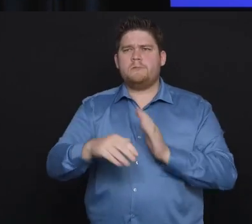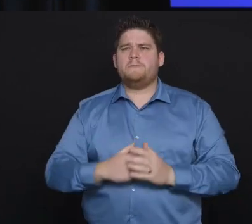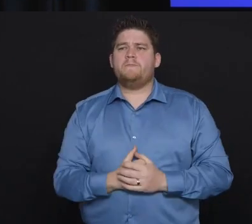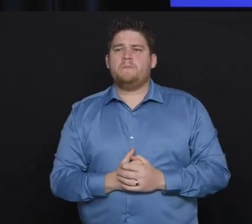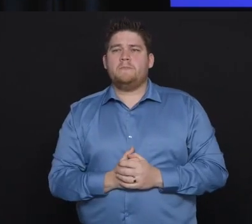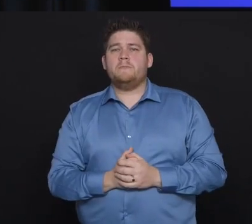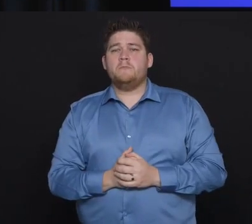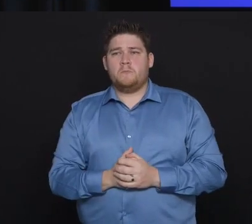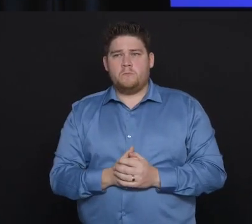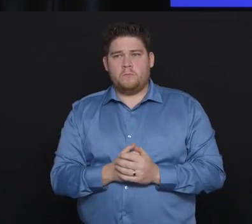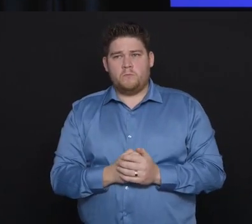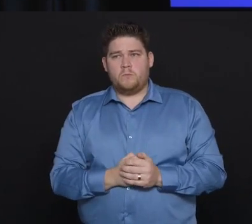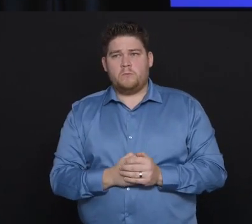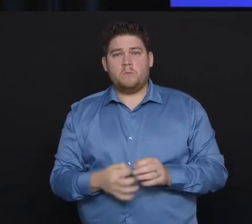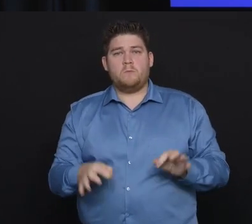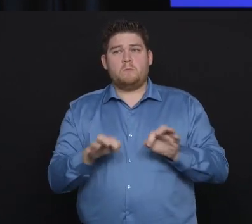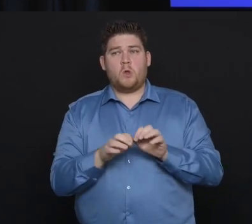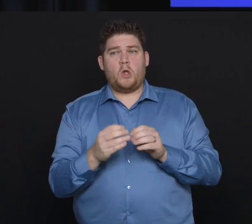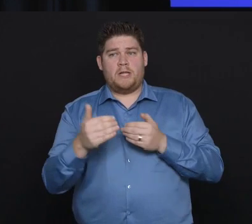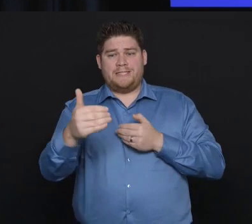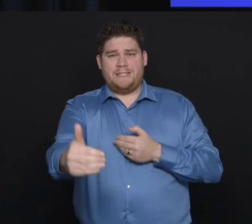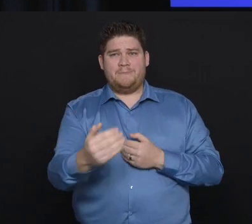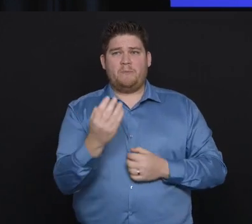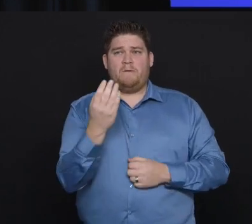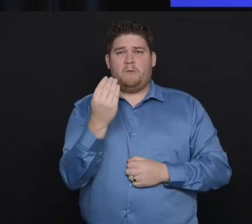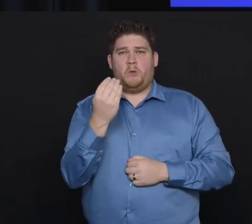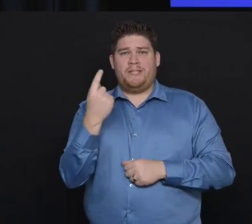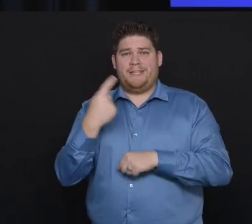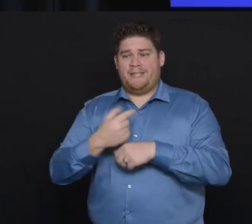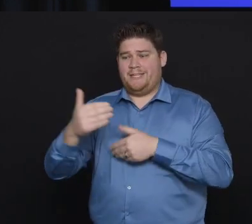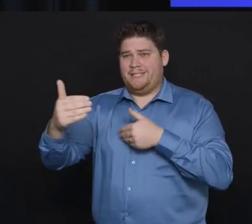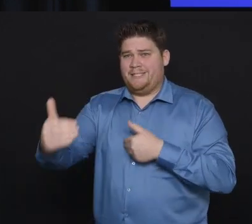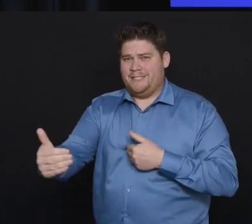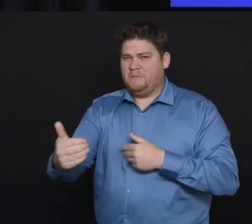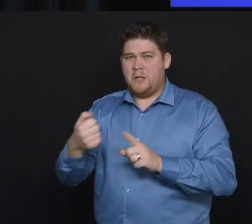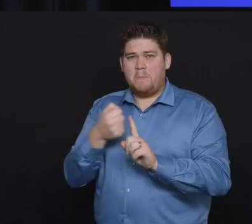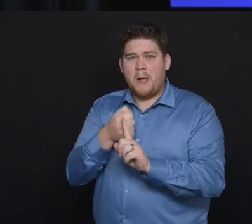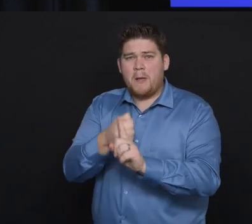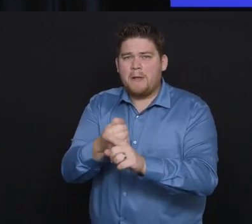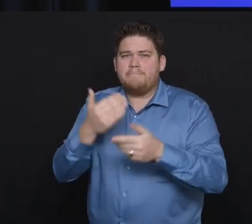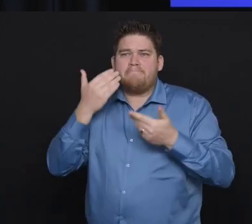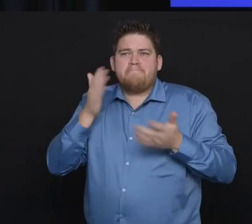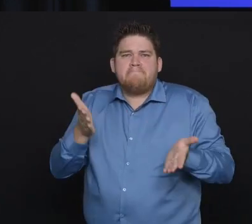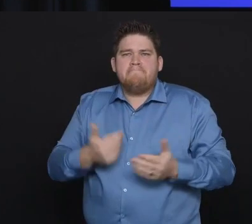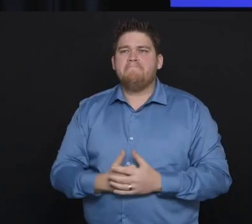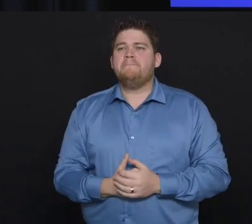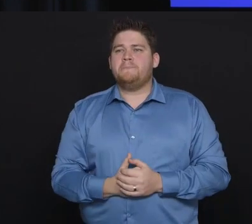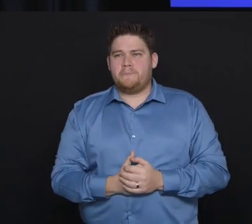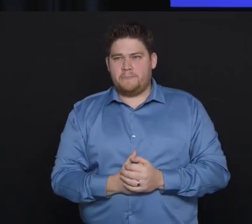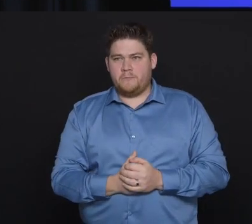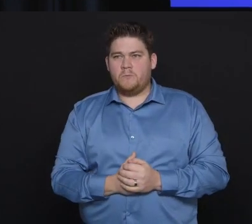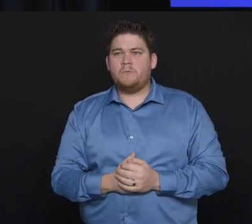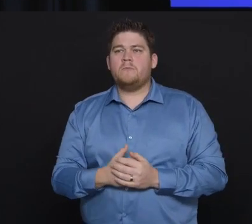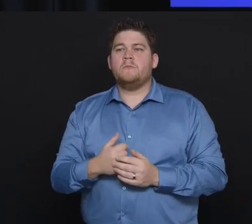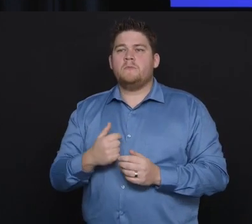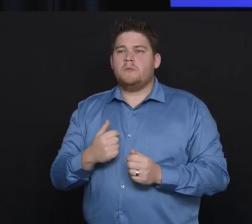that we are playing catch up with the cases that we have seen a